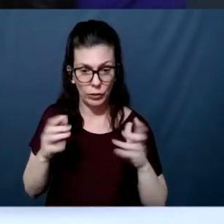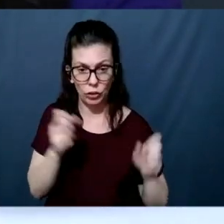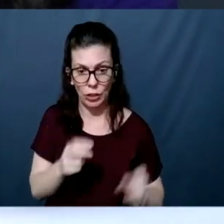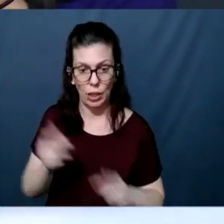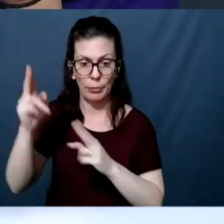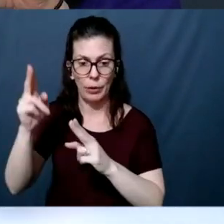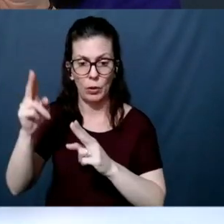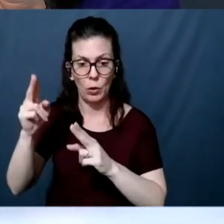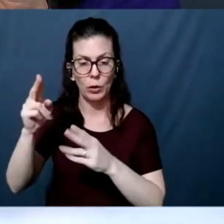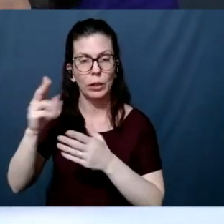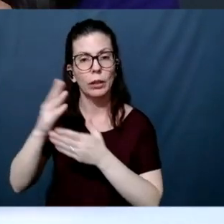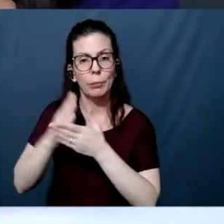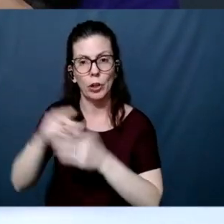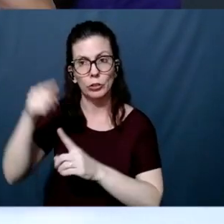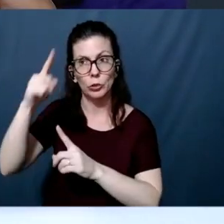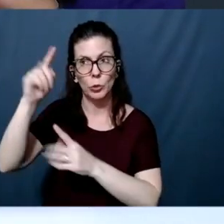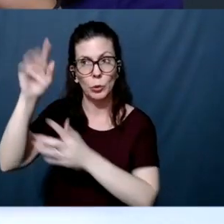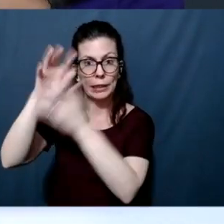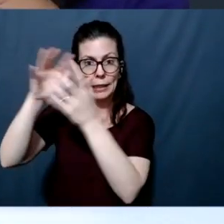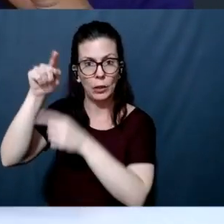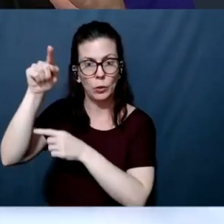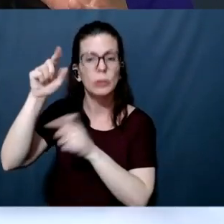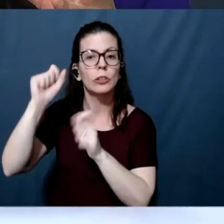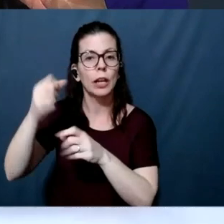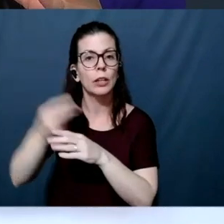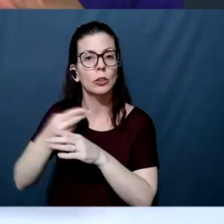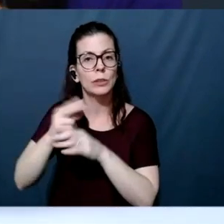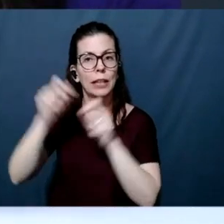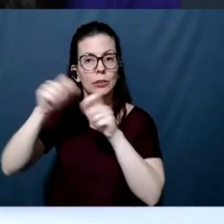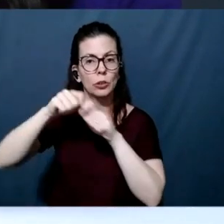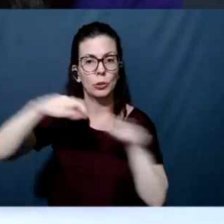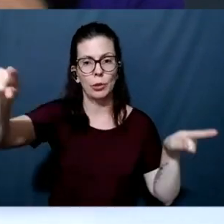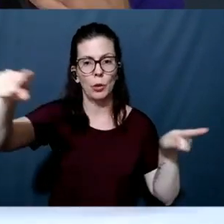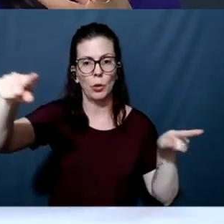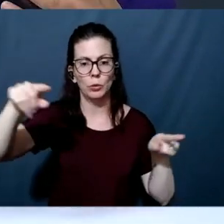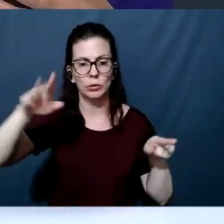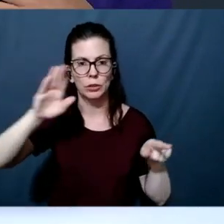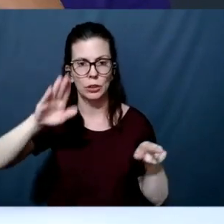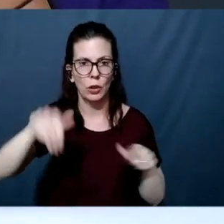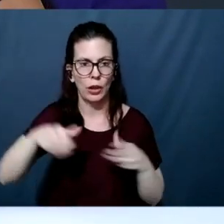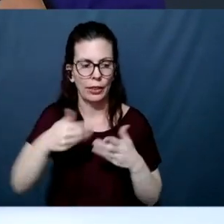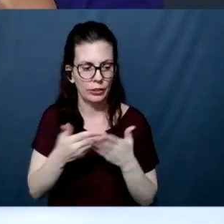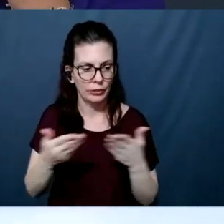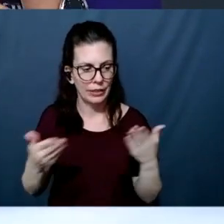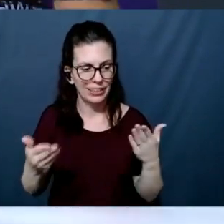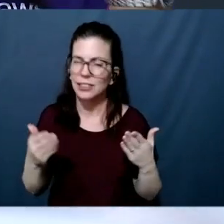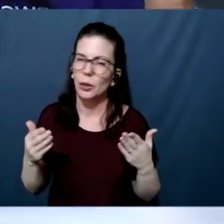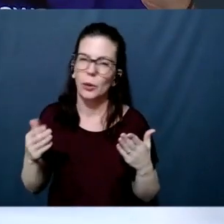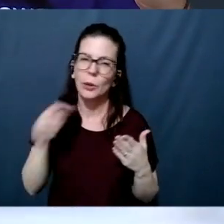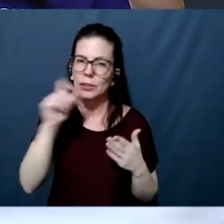you can use it to deploy it to your Frida devices. So it goes beyond like, I love the fact that,